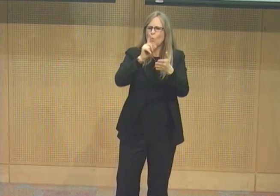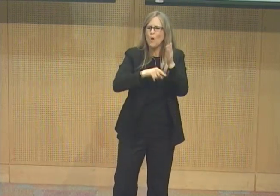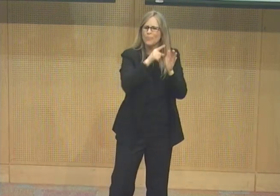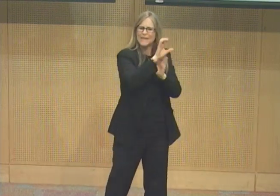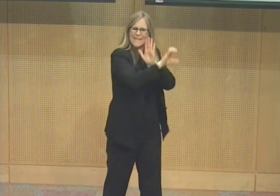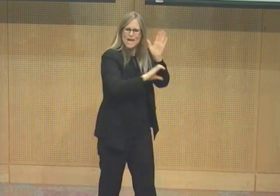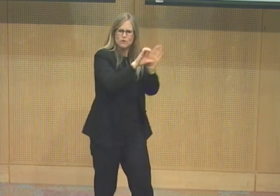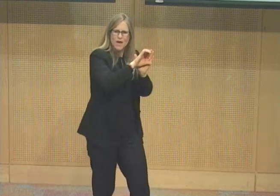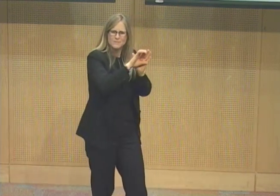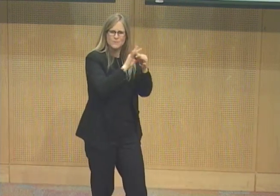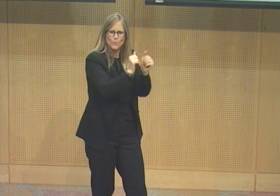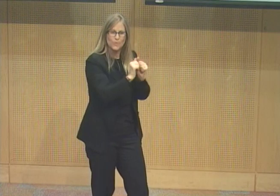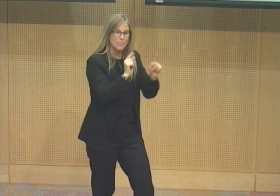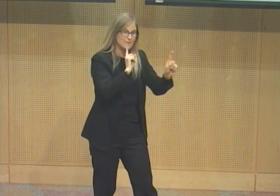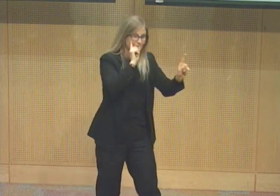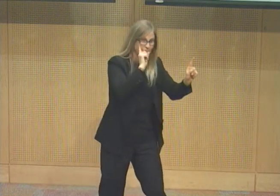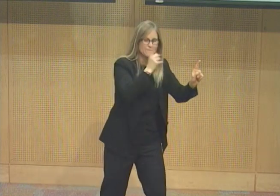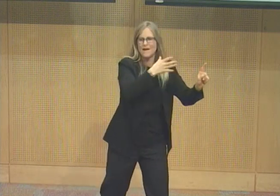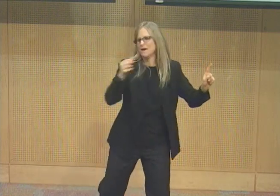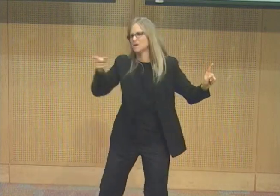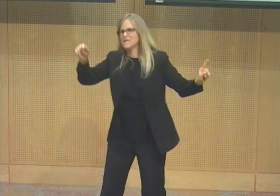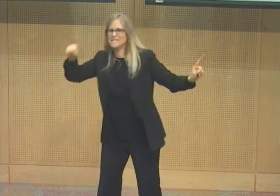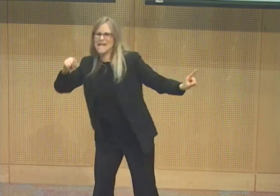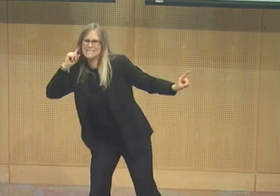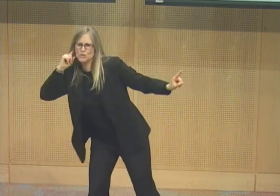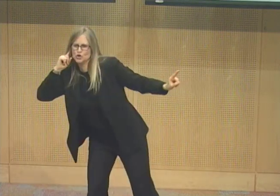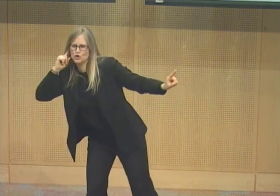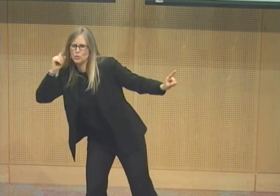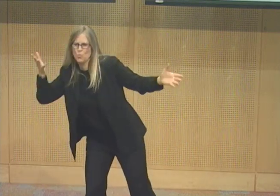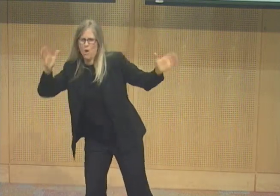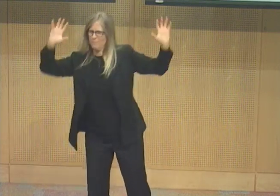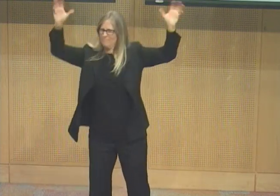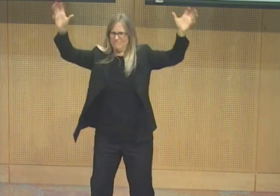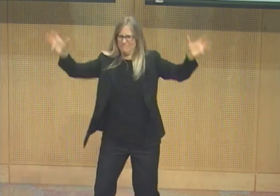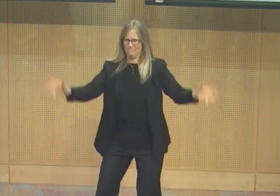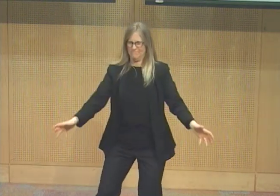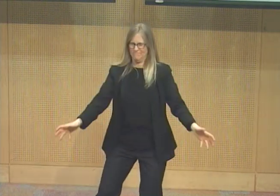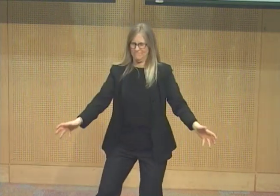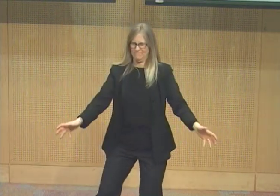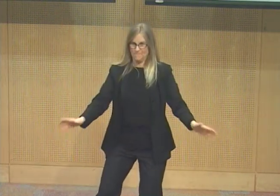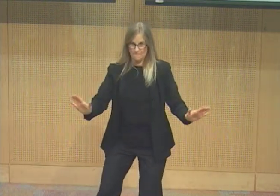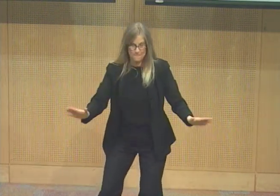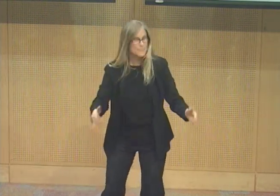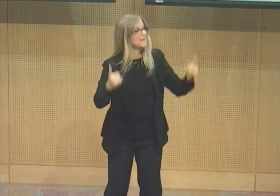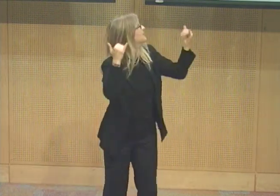The categories are based on what categorizes Deaf individuals and what categorizes individuals